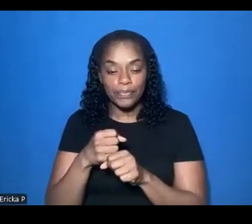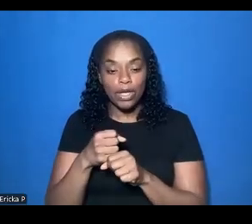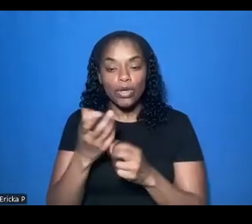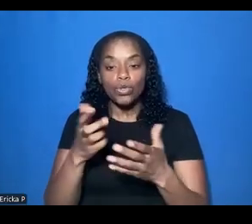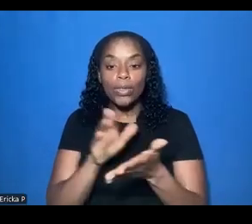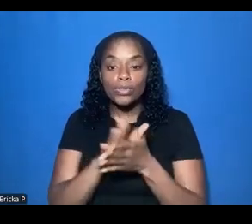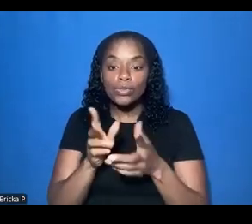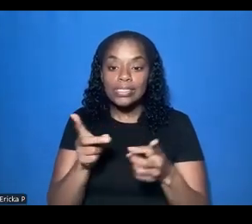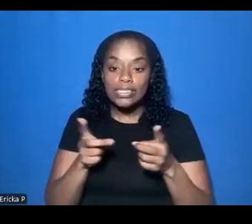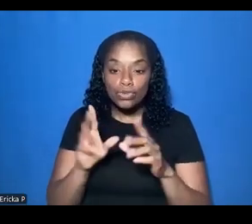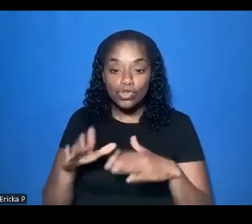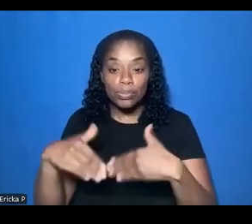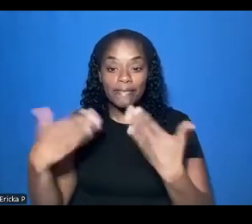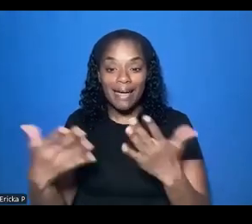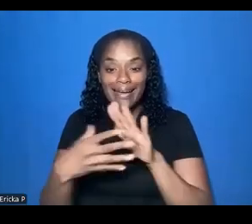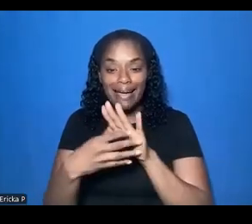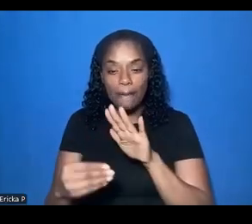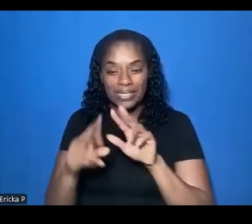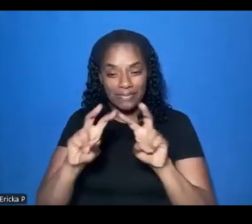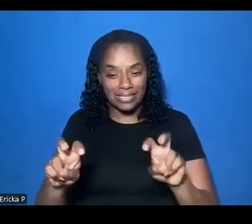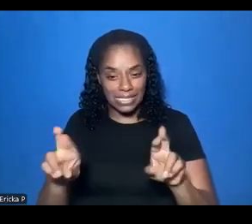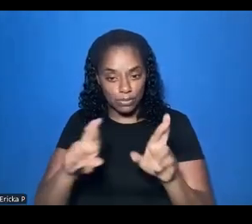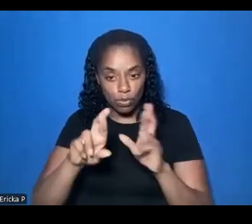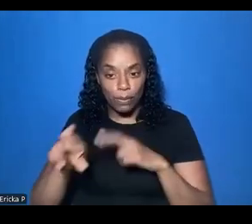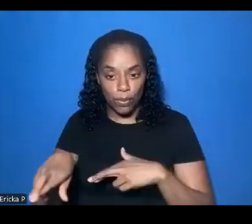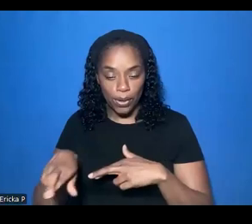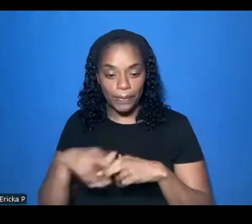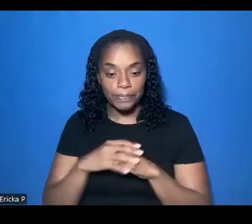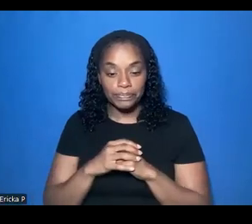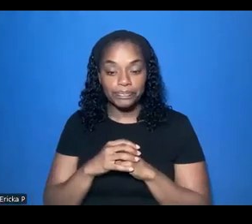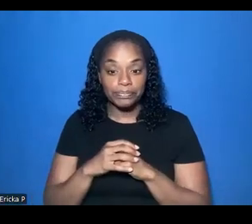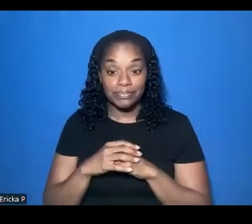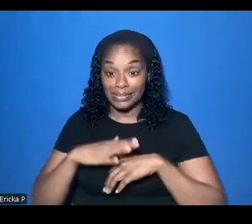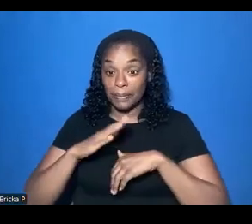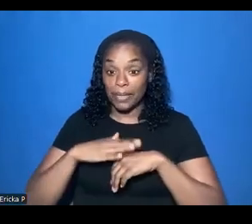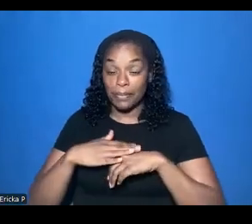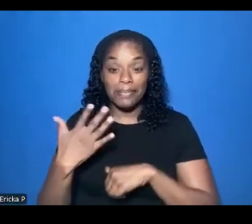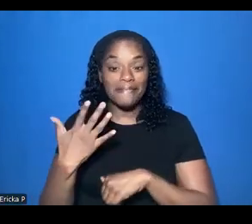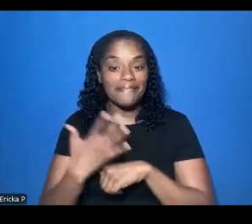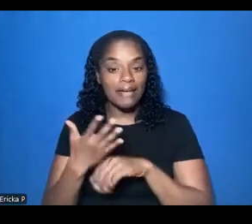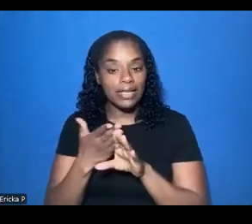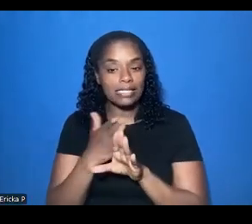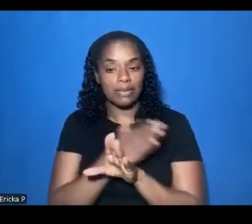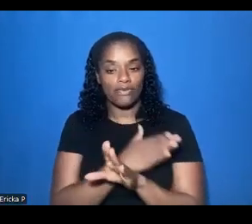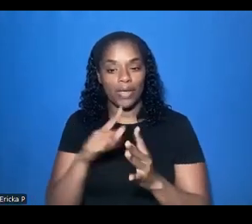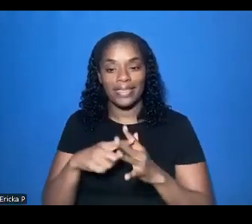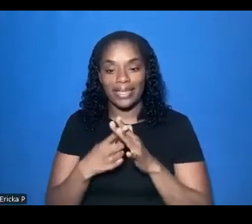to provide you copies of the assessment reports. At least five days before the initial IEP meeting.